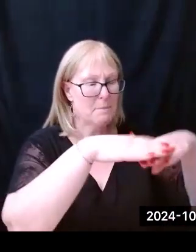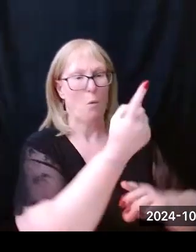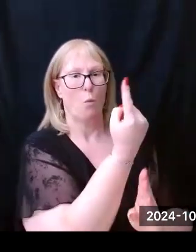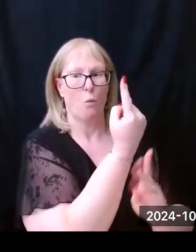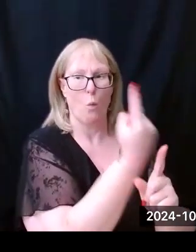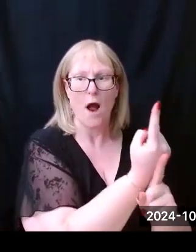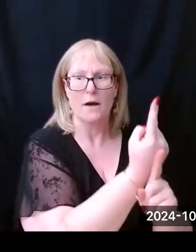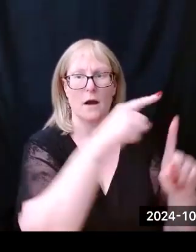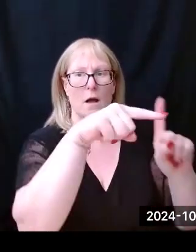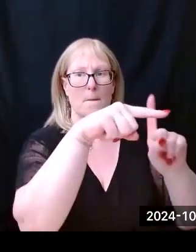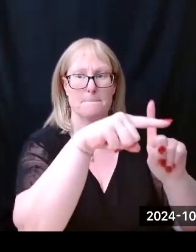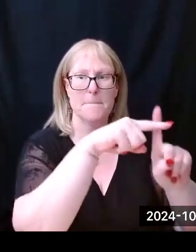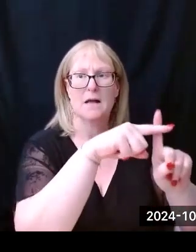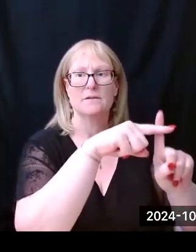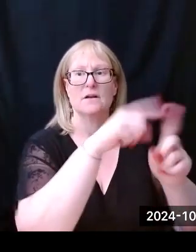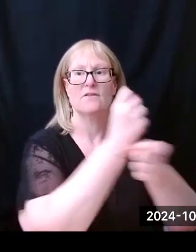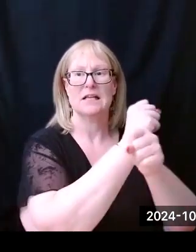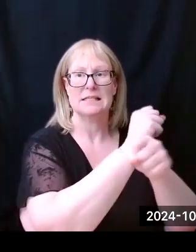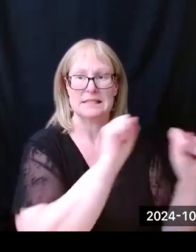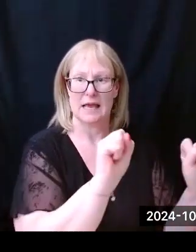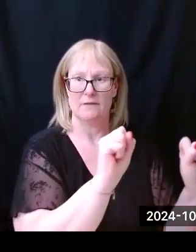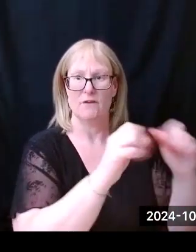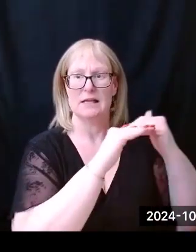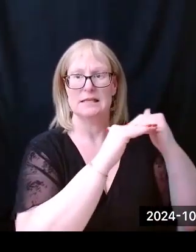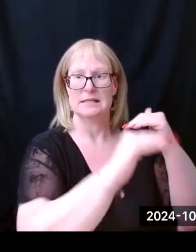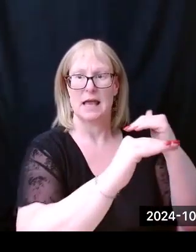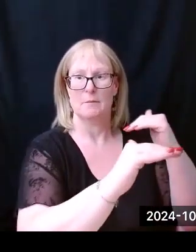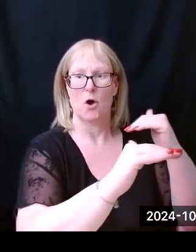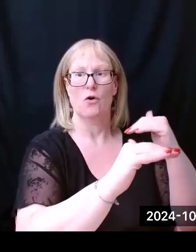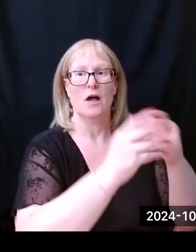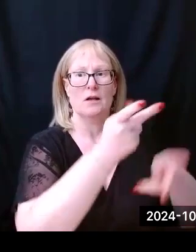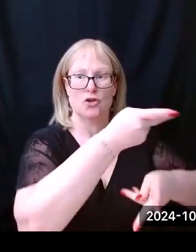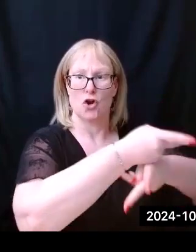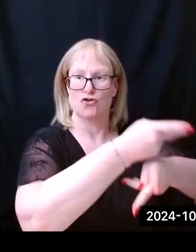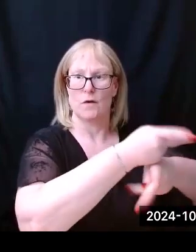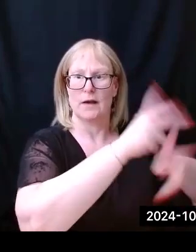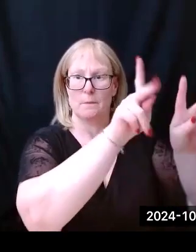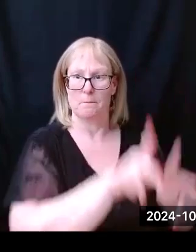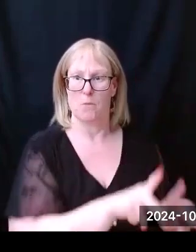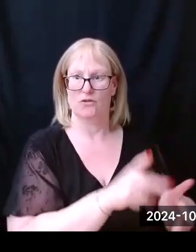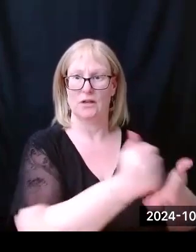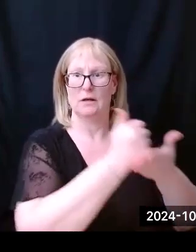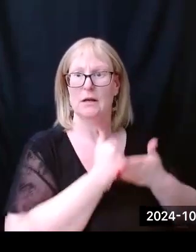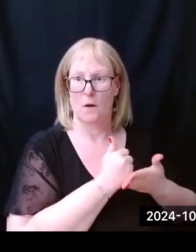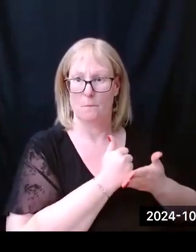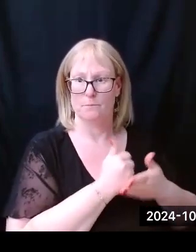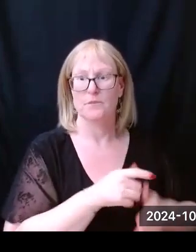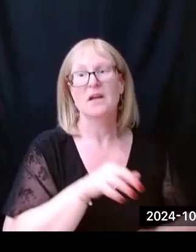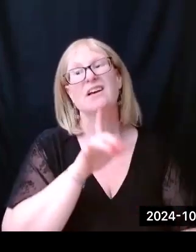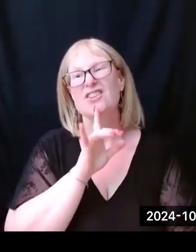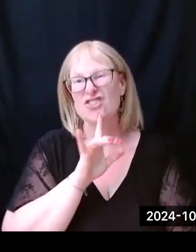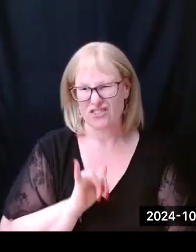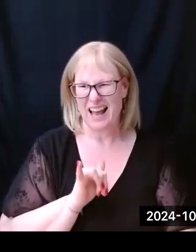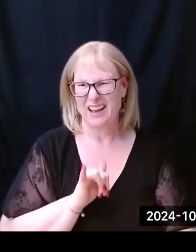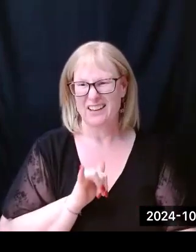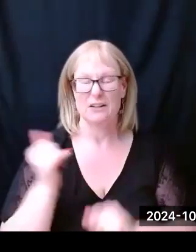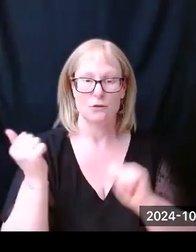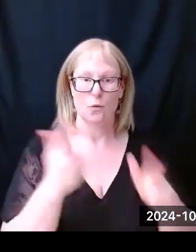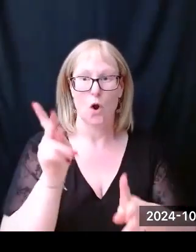safe, stable, nurturing person, that's helpful. The reality of that is those that we're all people and we're human beings